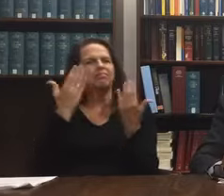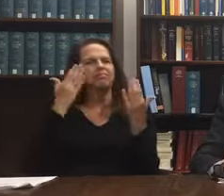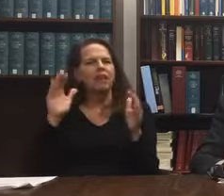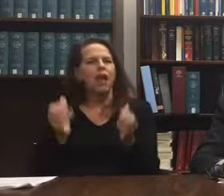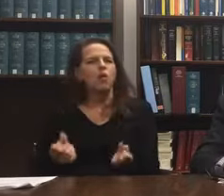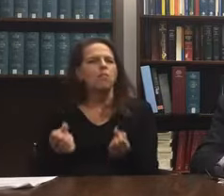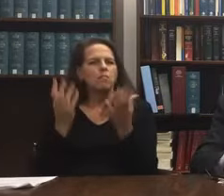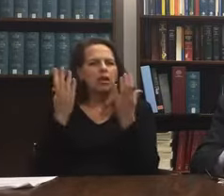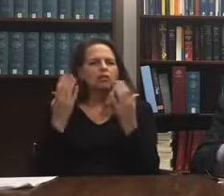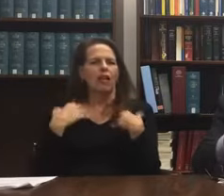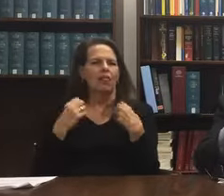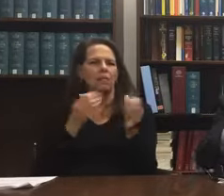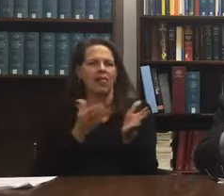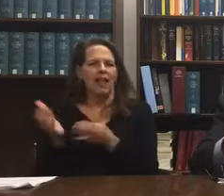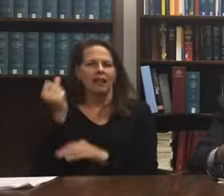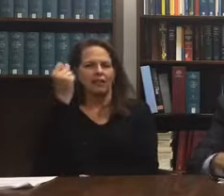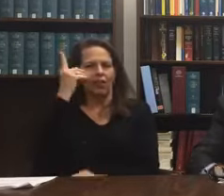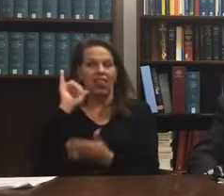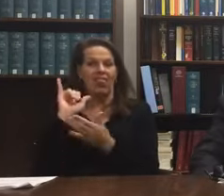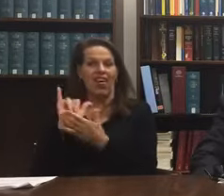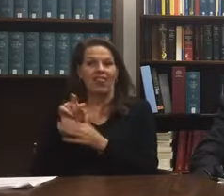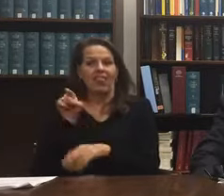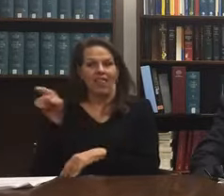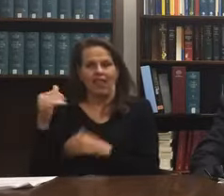health plans understand but they carry the burden of proving their decision was